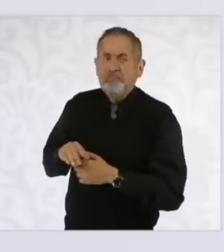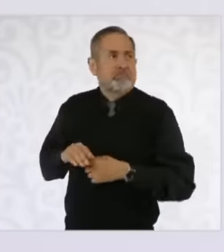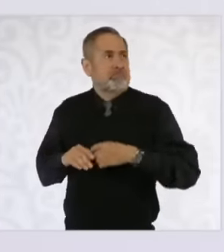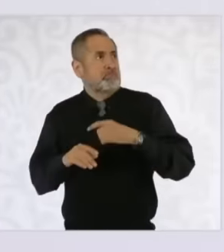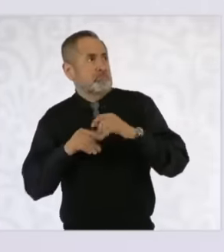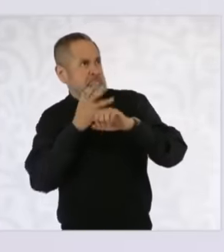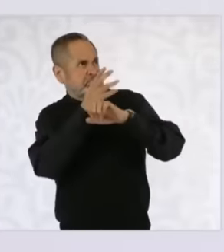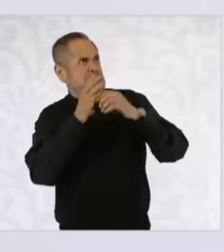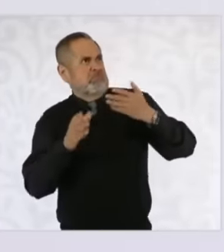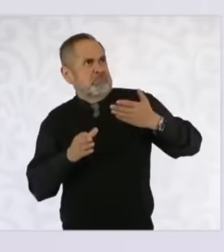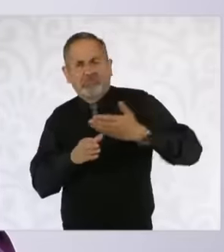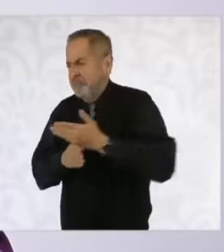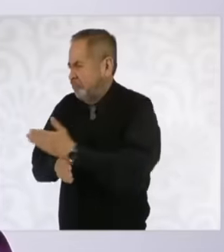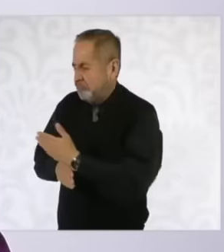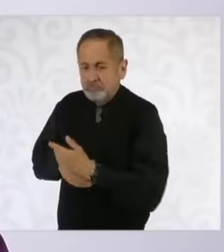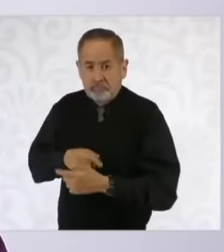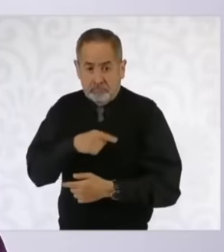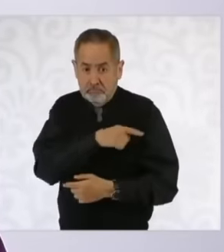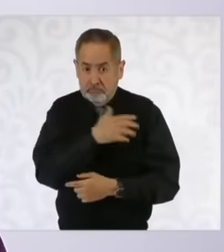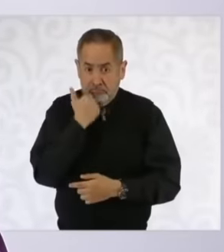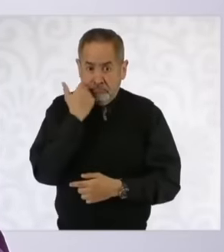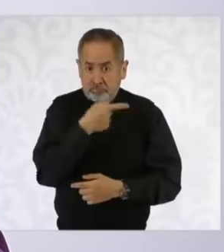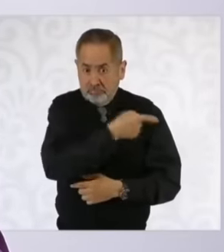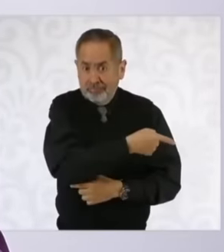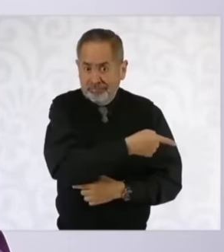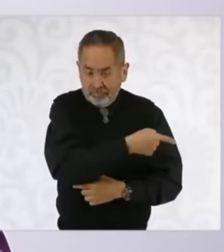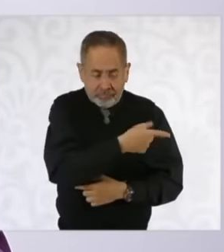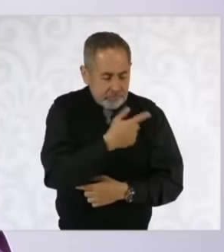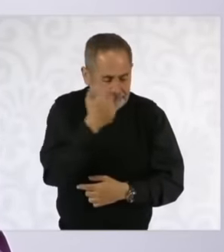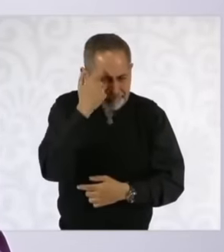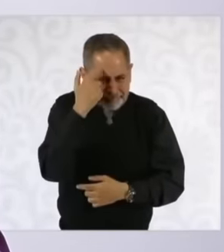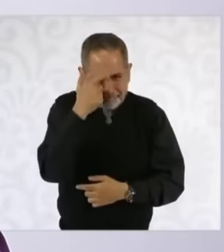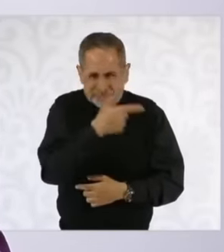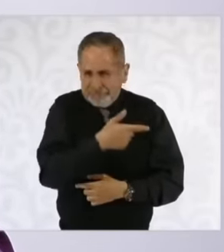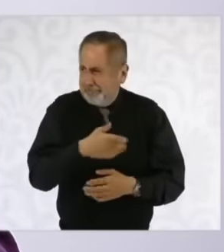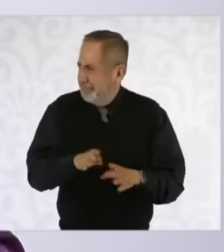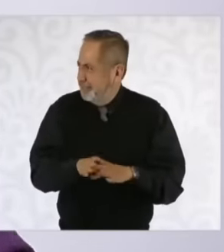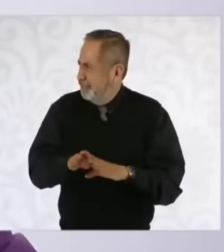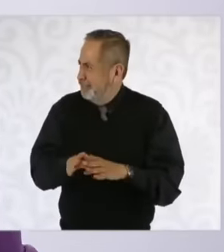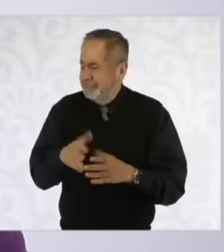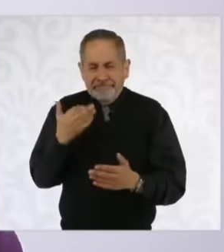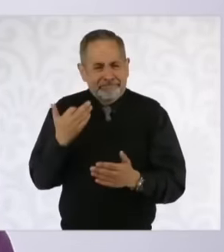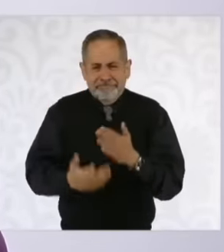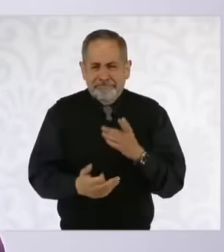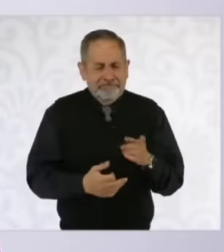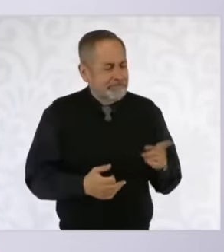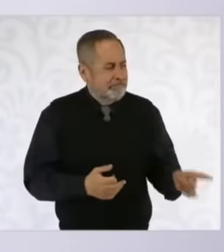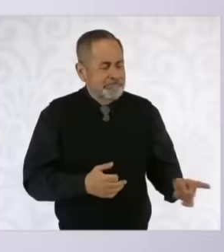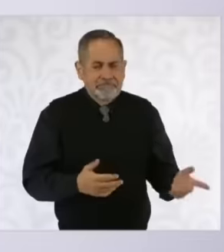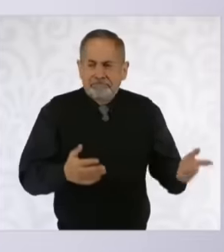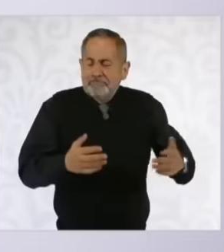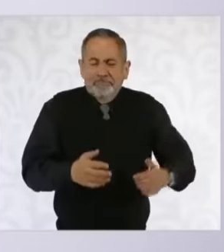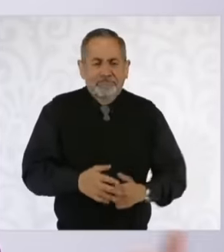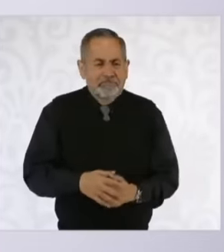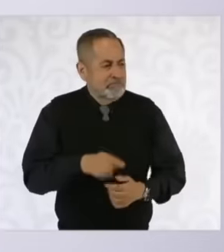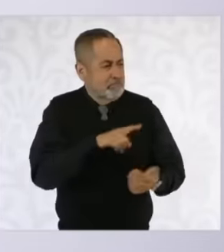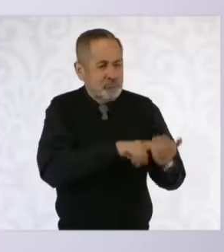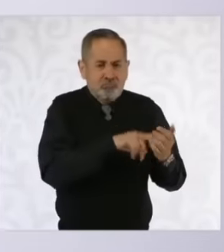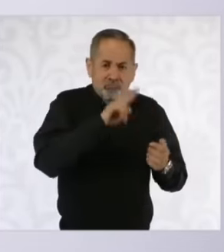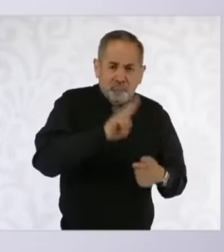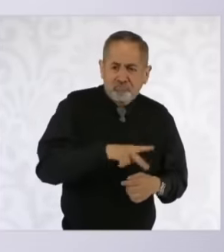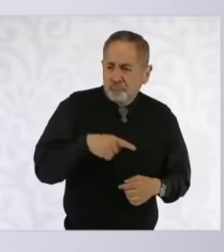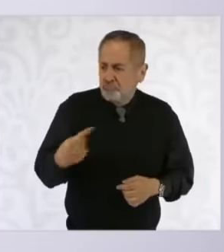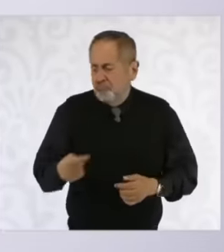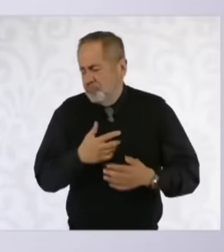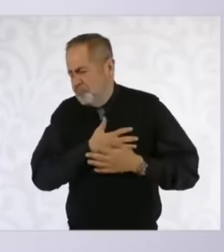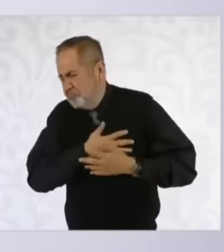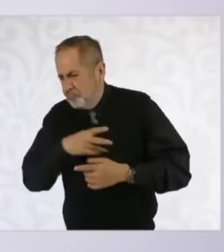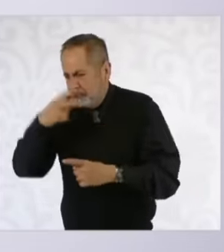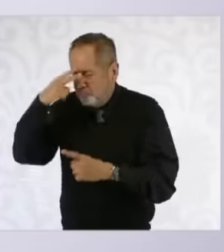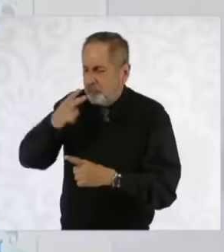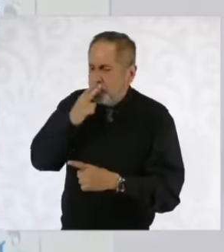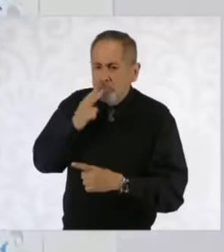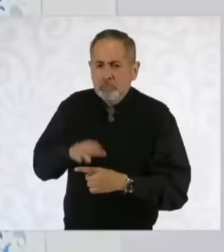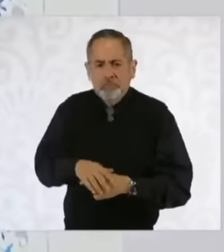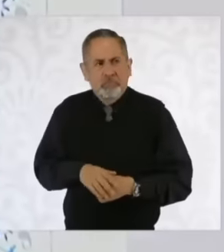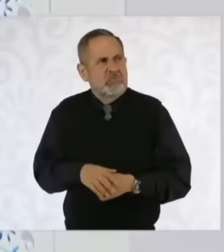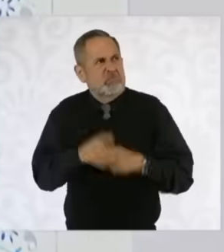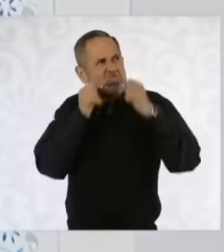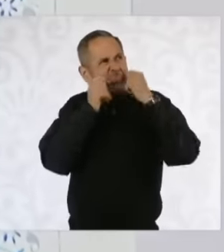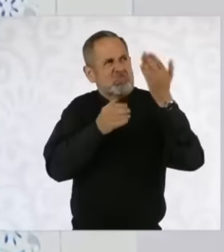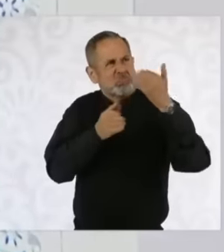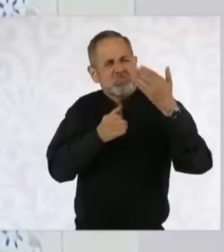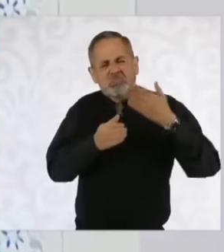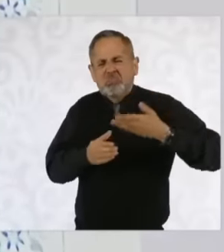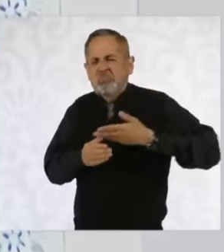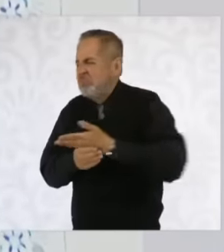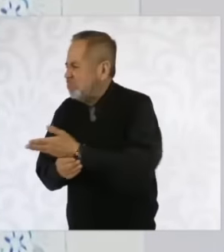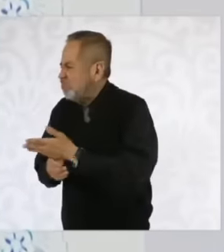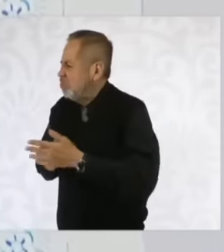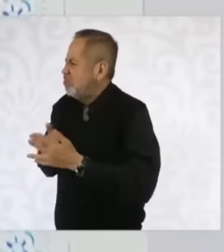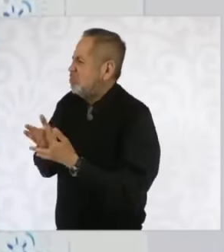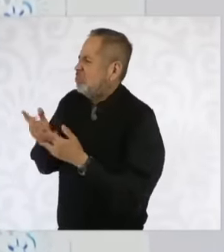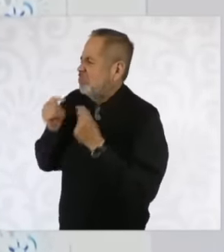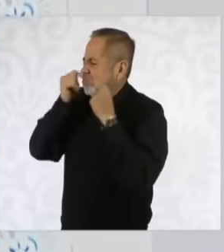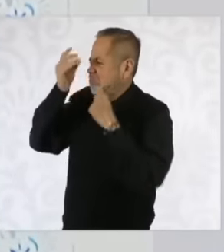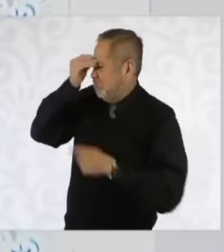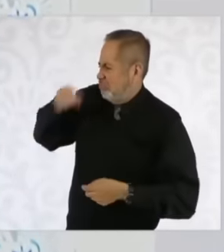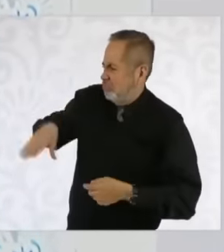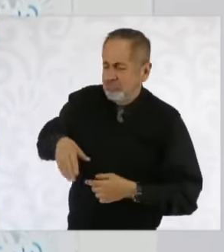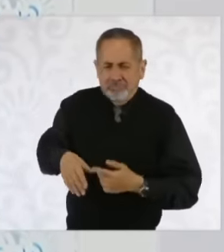lack of love for Mexico are like the conservatives